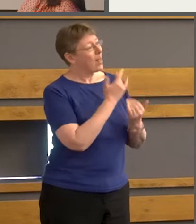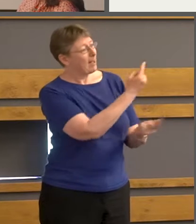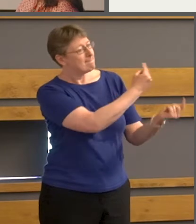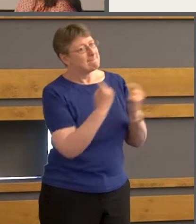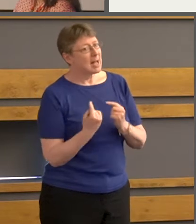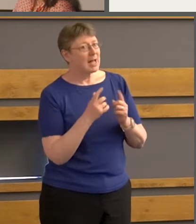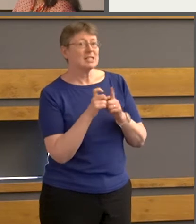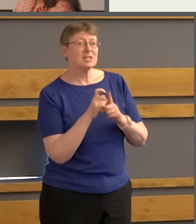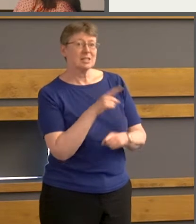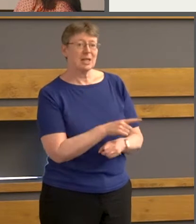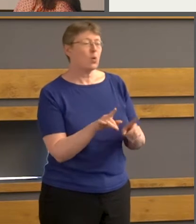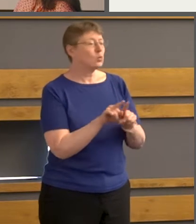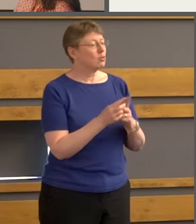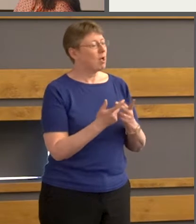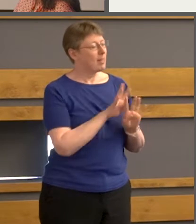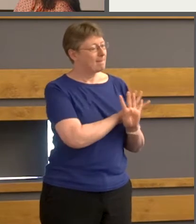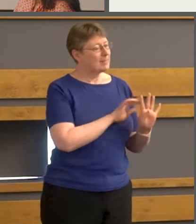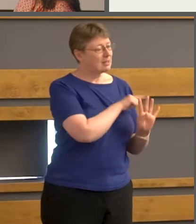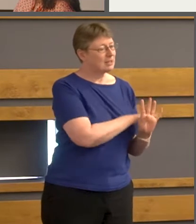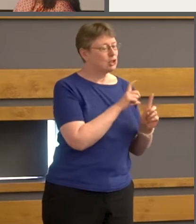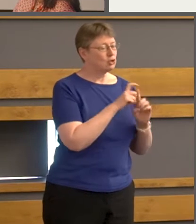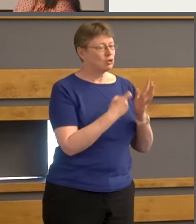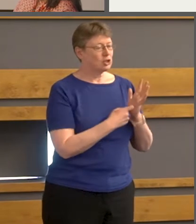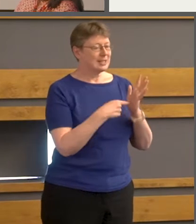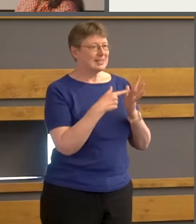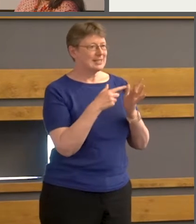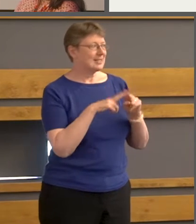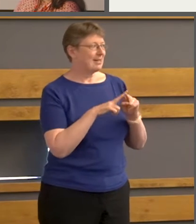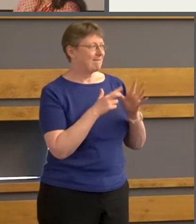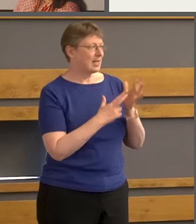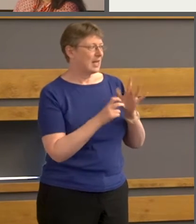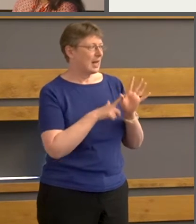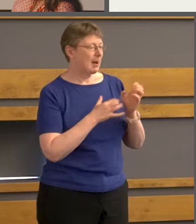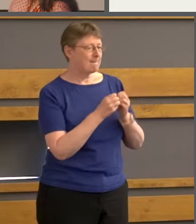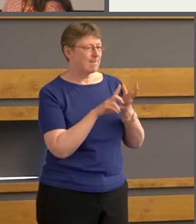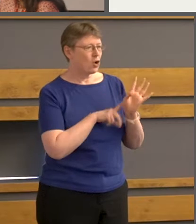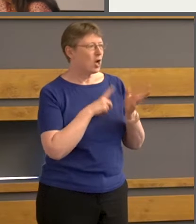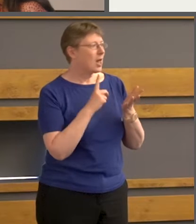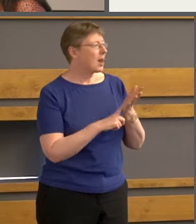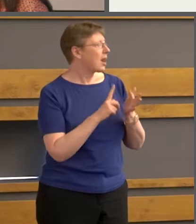Welcome also our fellow panelists, Dr. Tiffany Boyle and Dr. Bashabi Fraser.